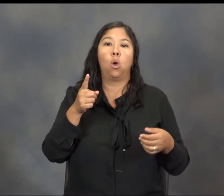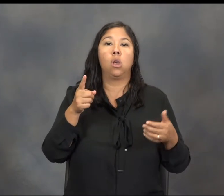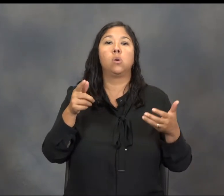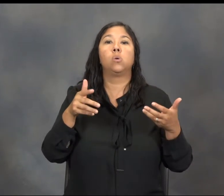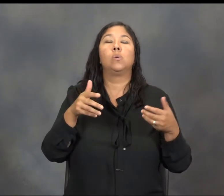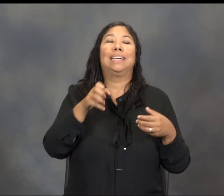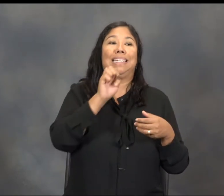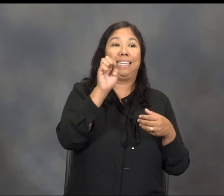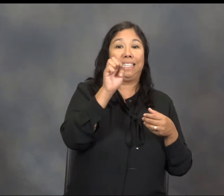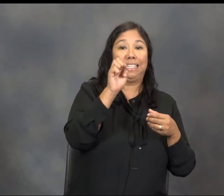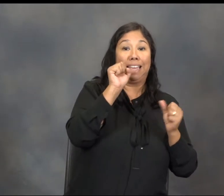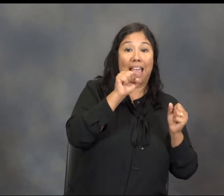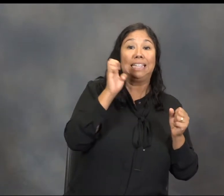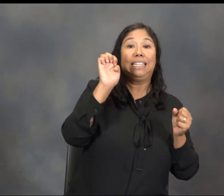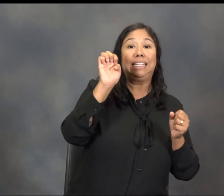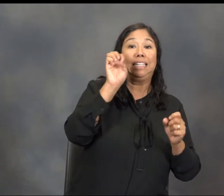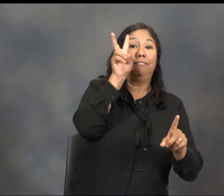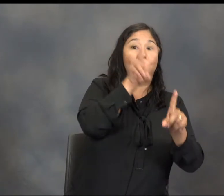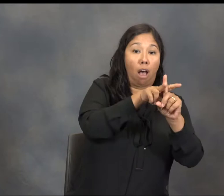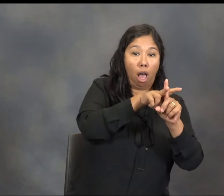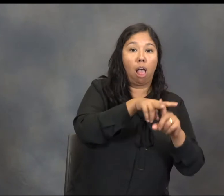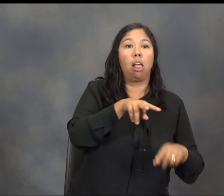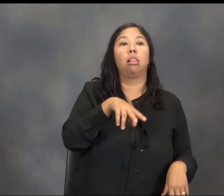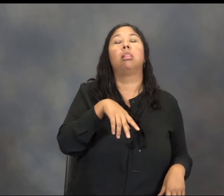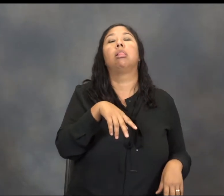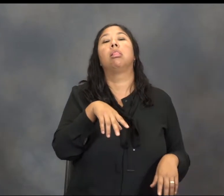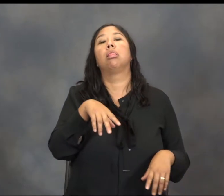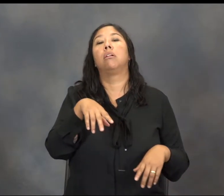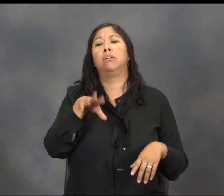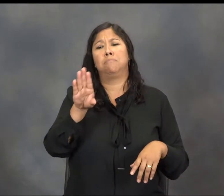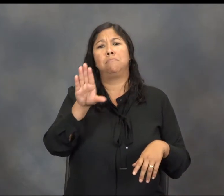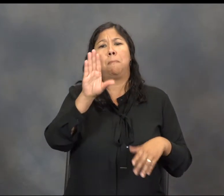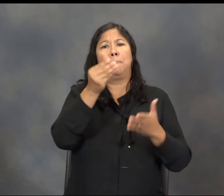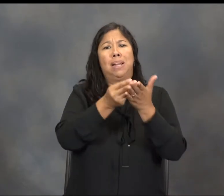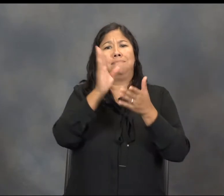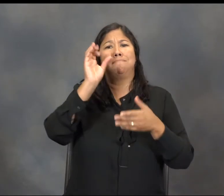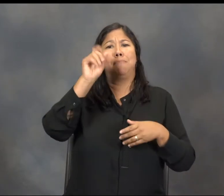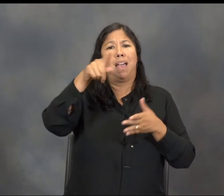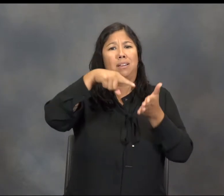and we can get your tax return refund back to you in a matter of weeks.